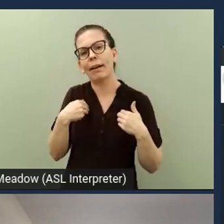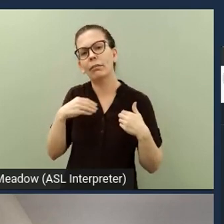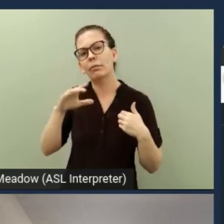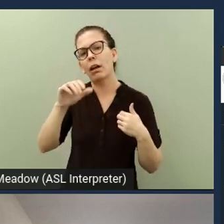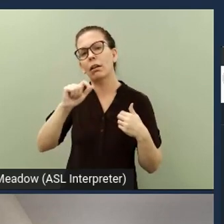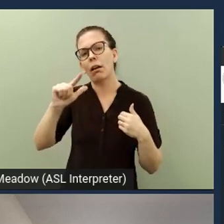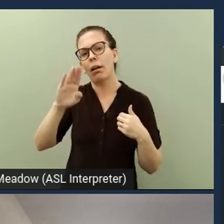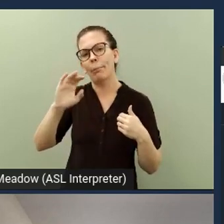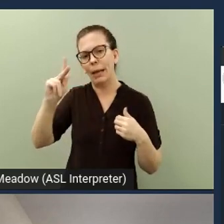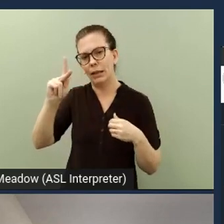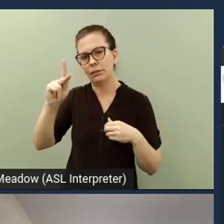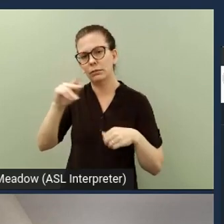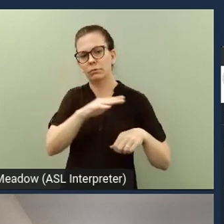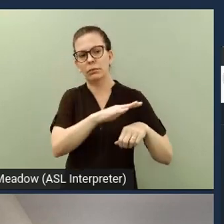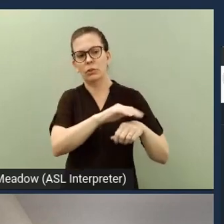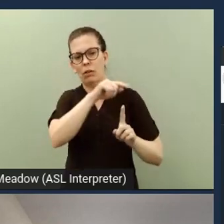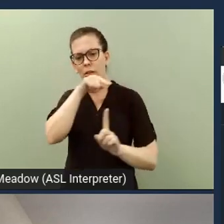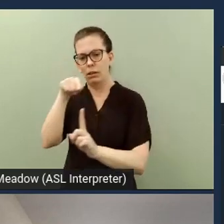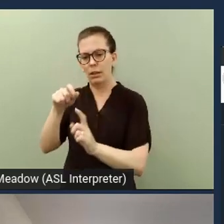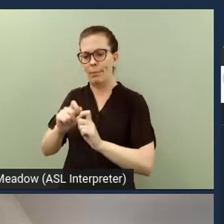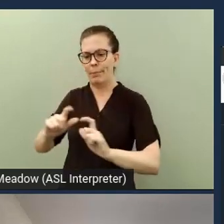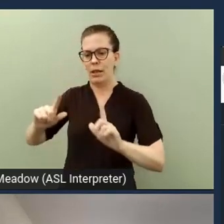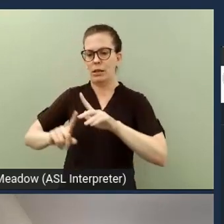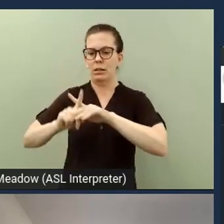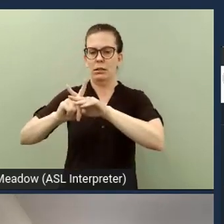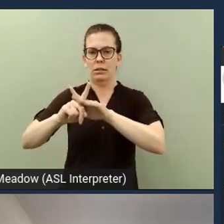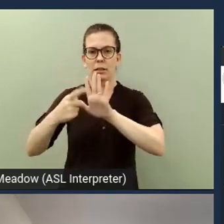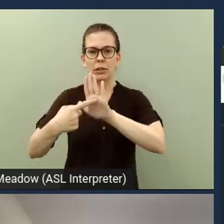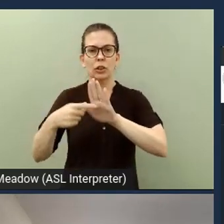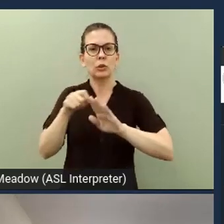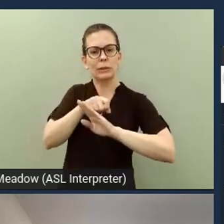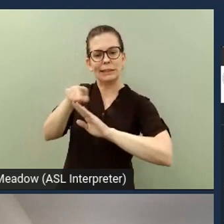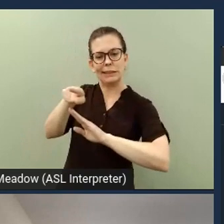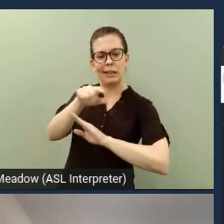which you send from your SageMaker Pipeline,